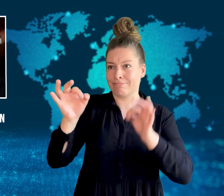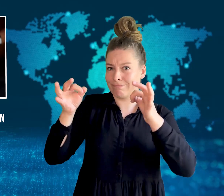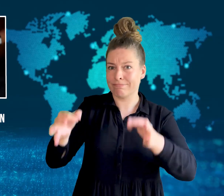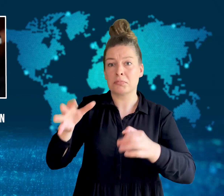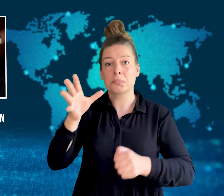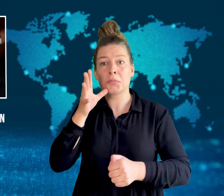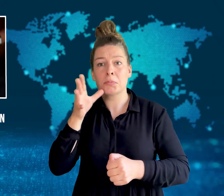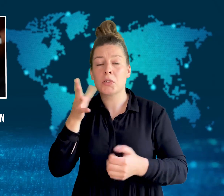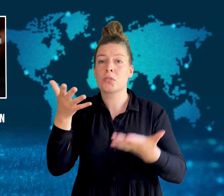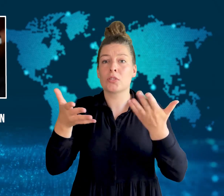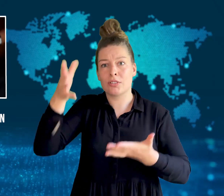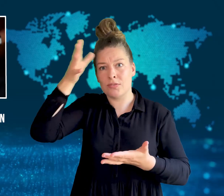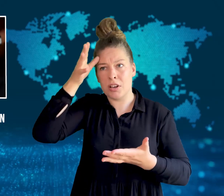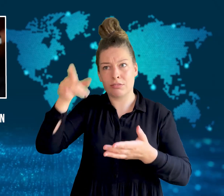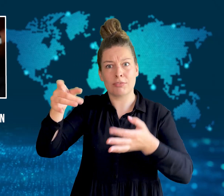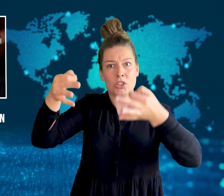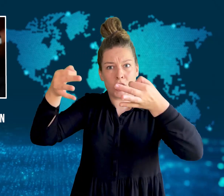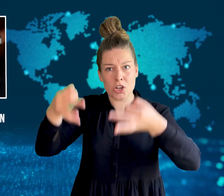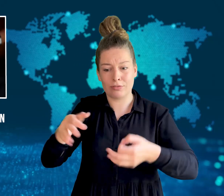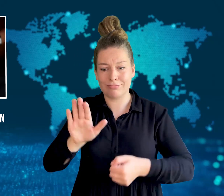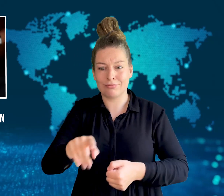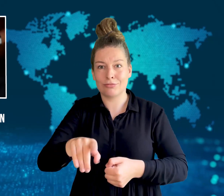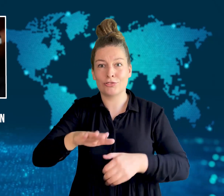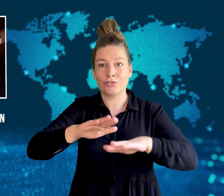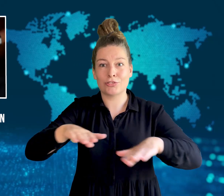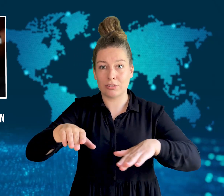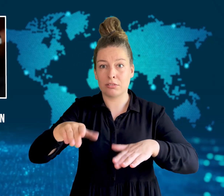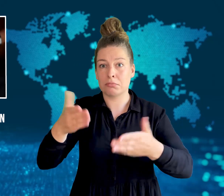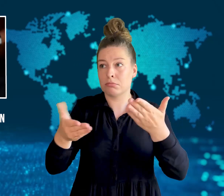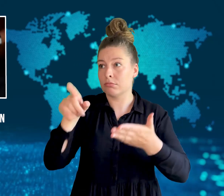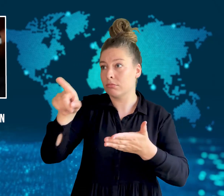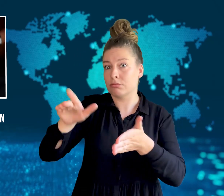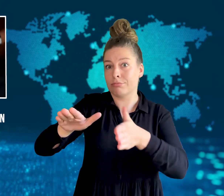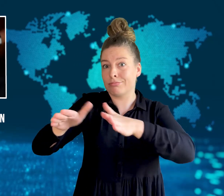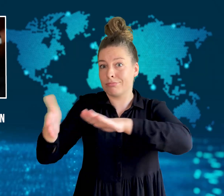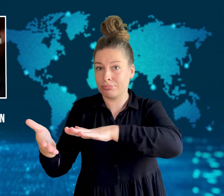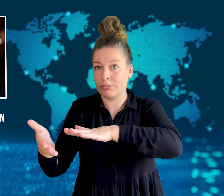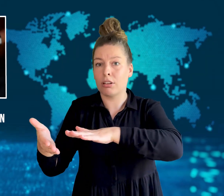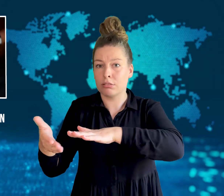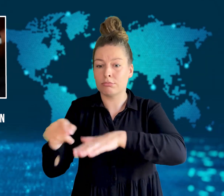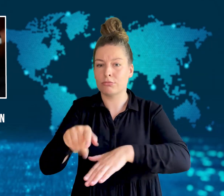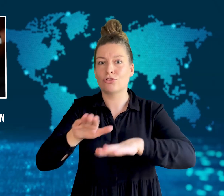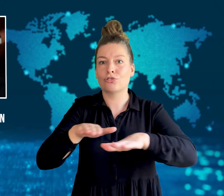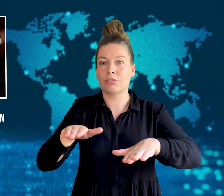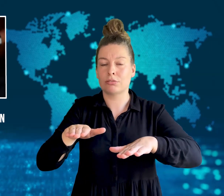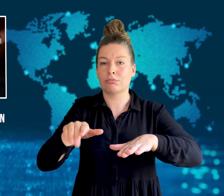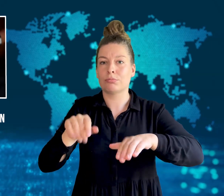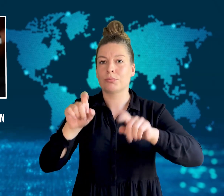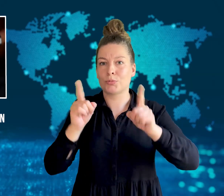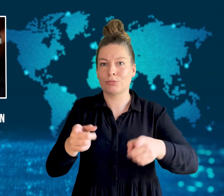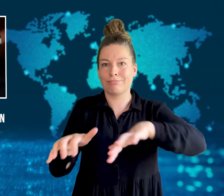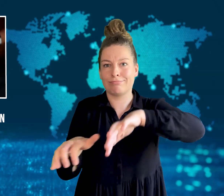and become a ward of the state if the legally recognized parent dies.